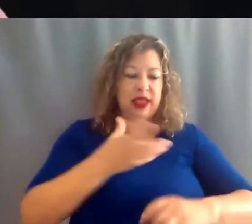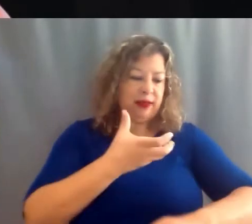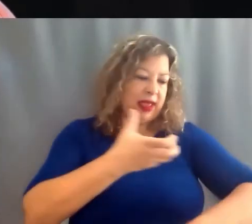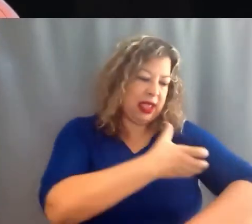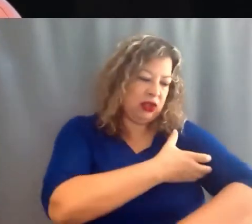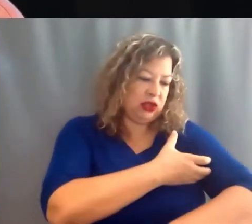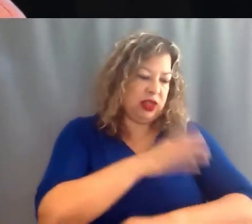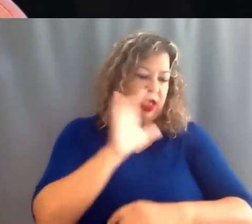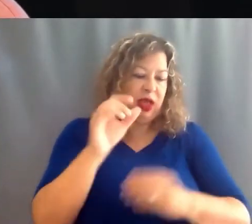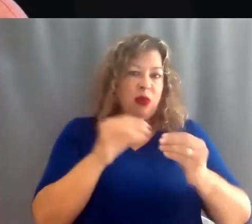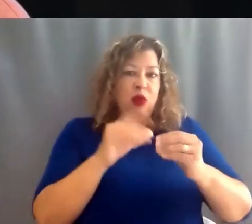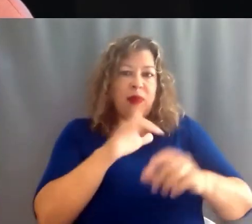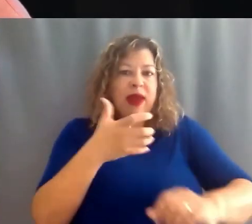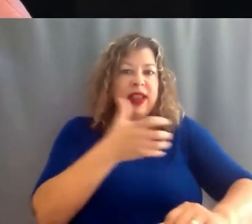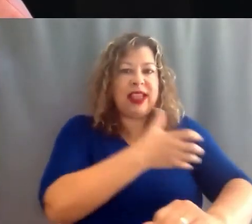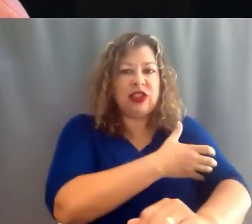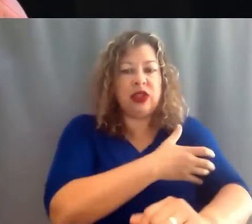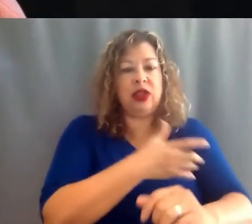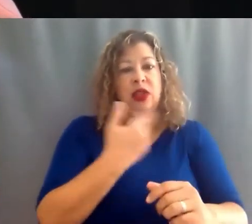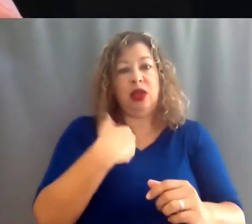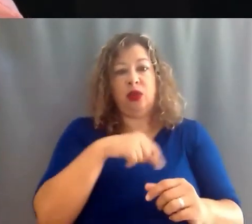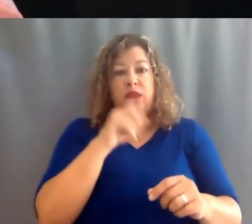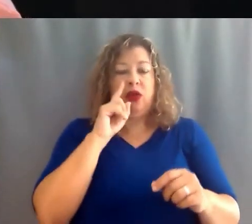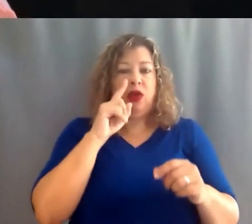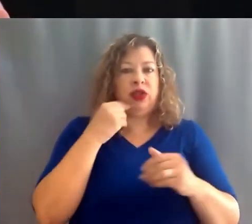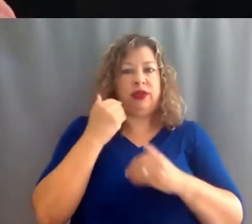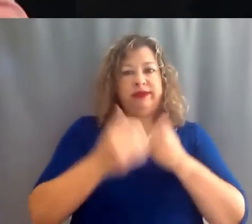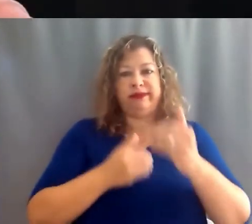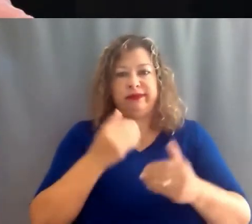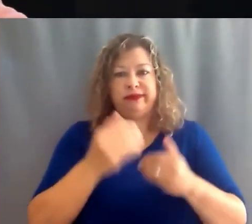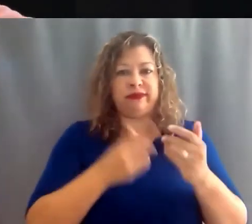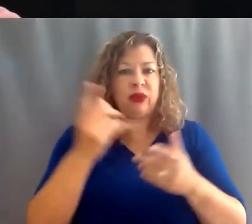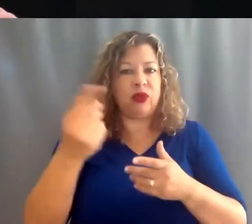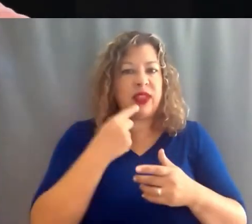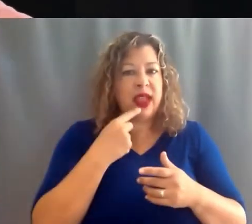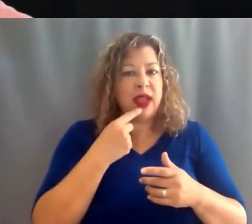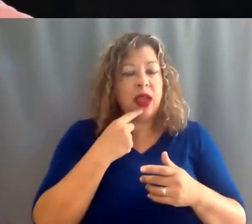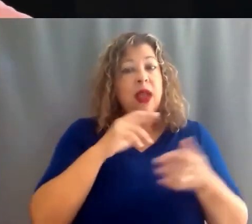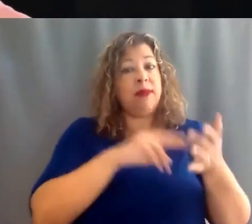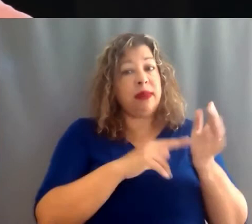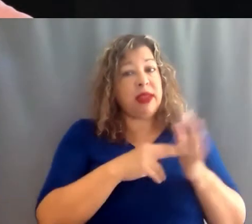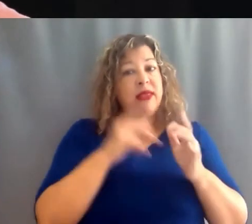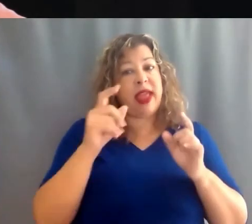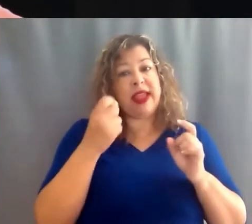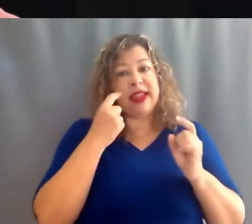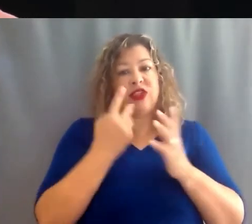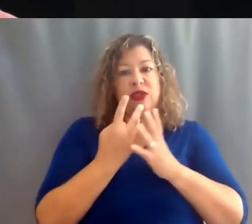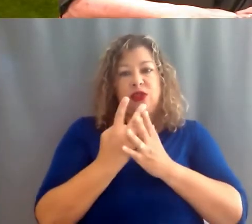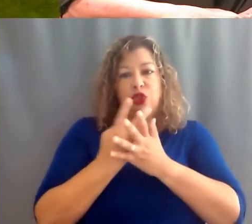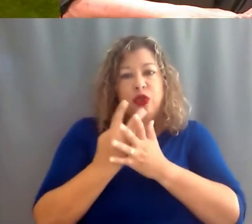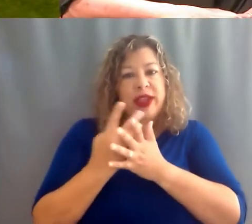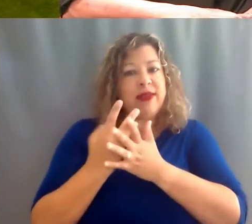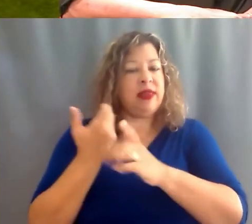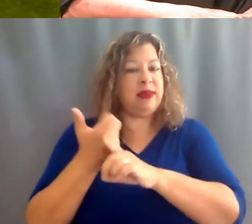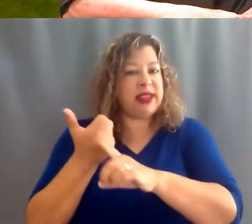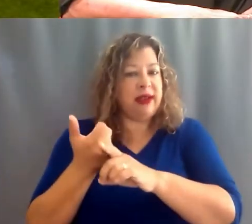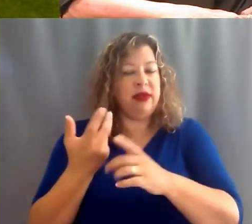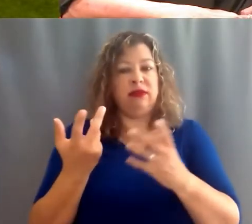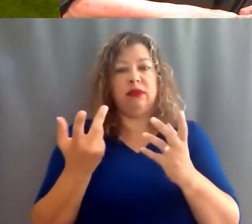Reemerging through what you're saying. They can just curate. The shift needs to be that we can't be overly prescribed.